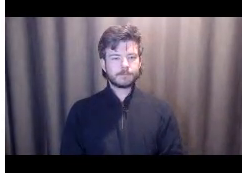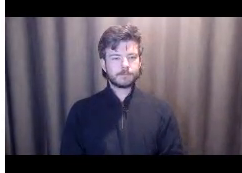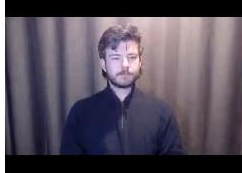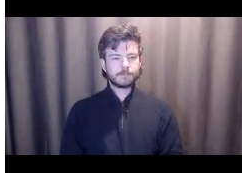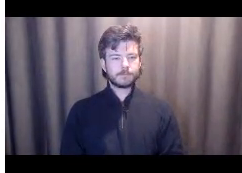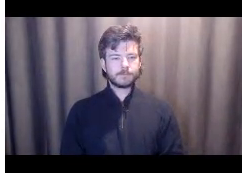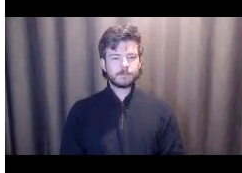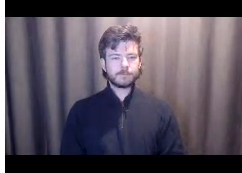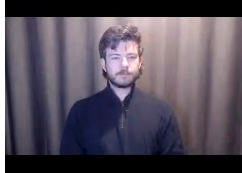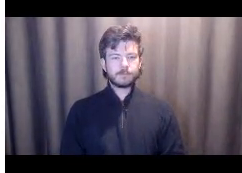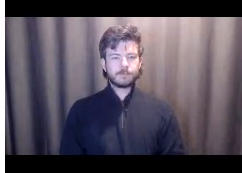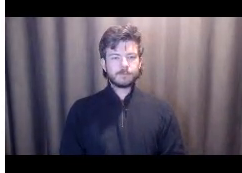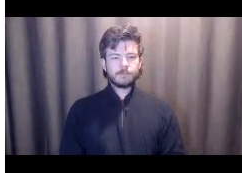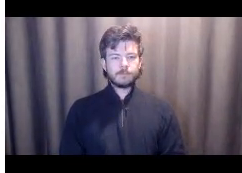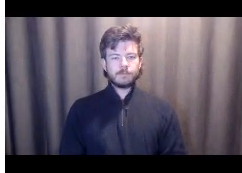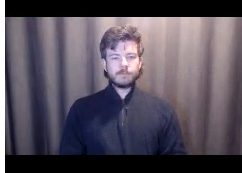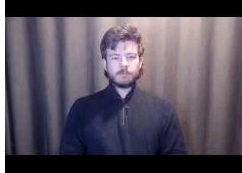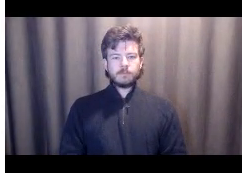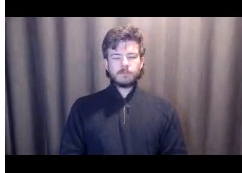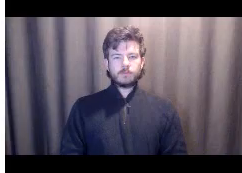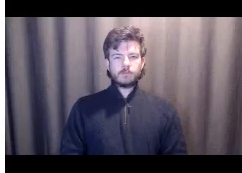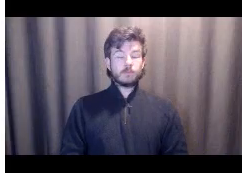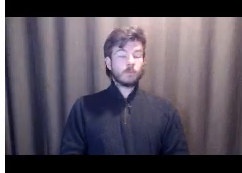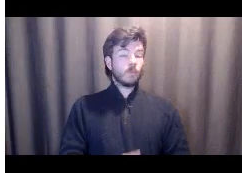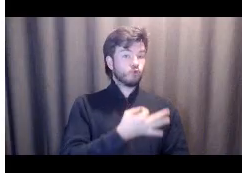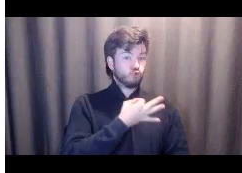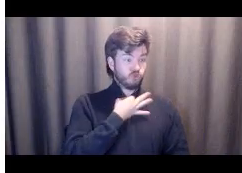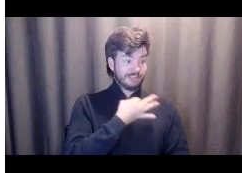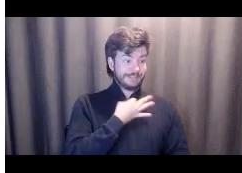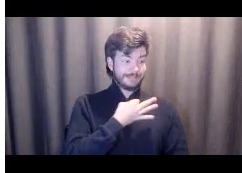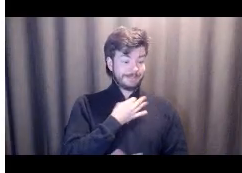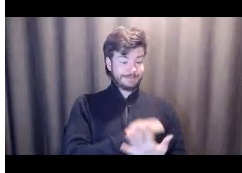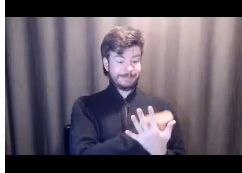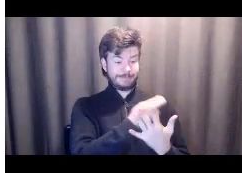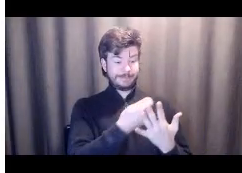Risks are only unreasonable if we consider there to be